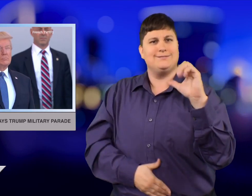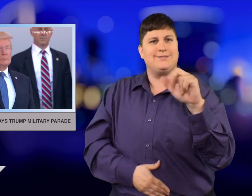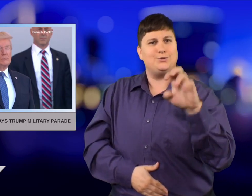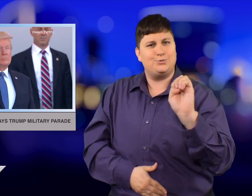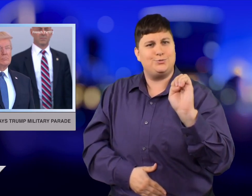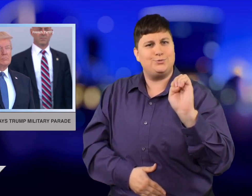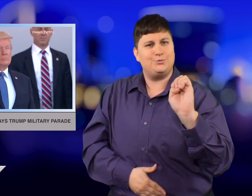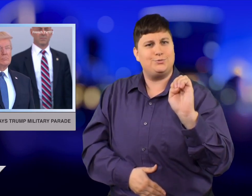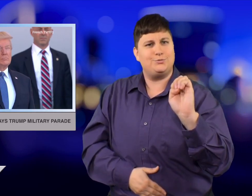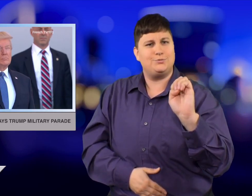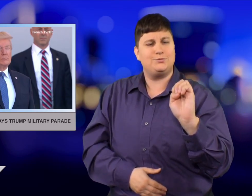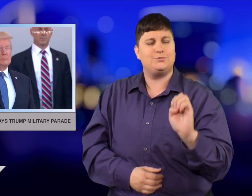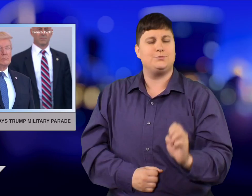care possible."